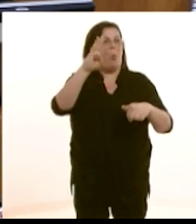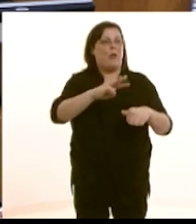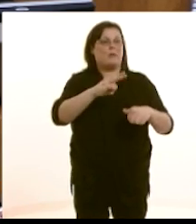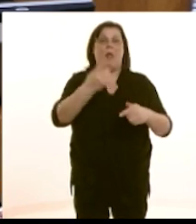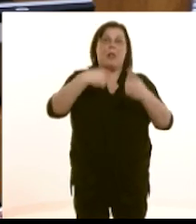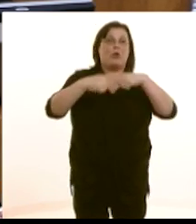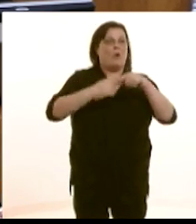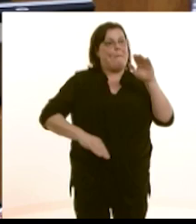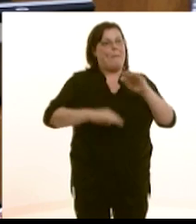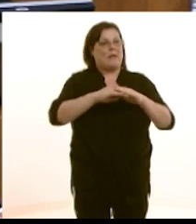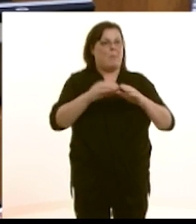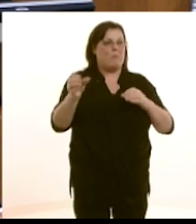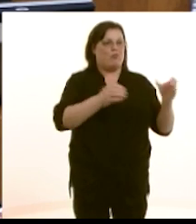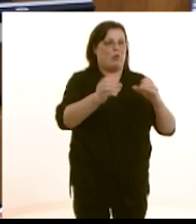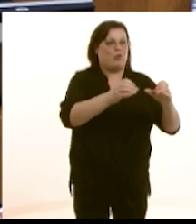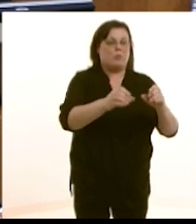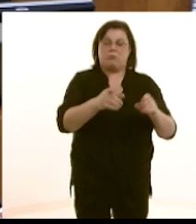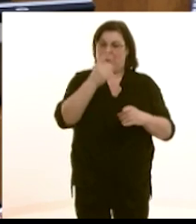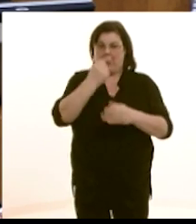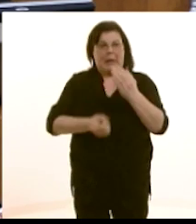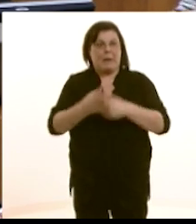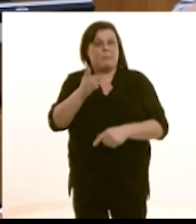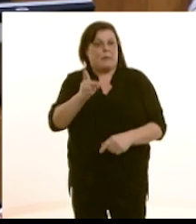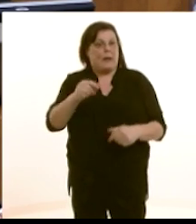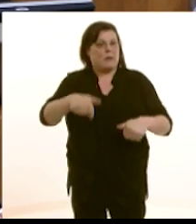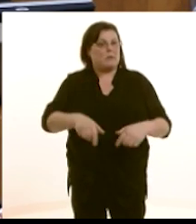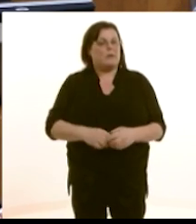numbers and we can fill it againóbecause that means, of course, that where doctors